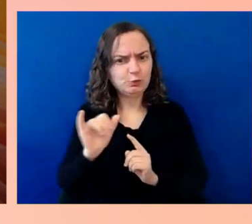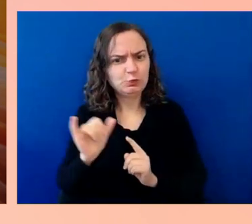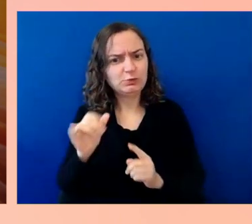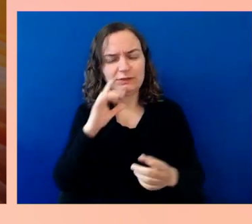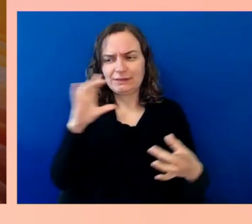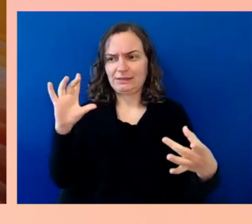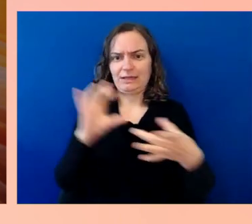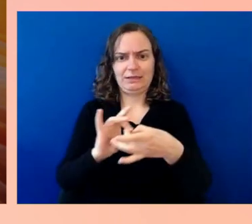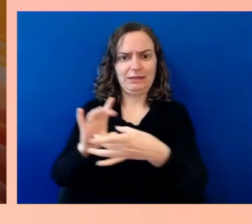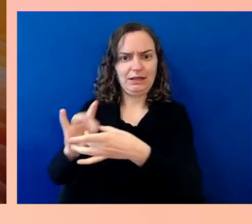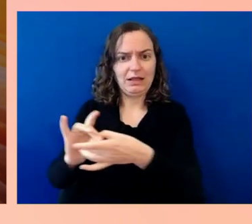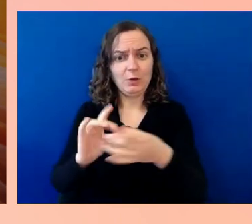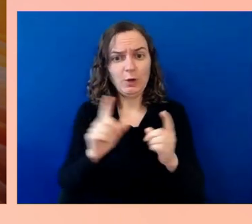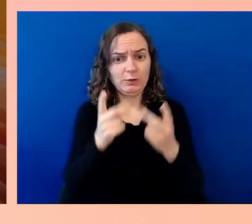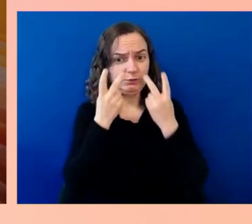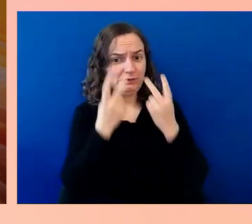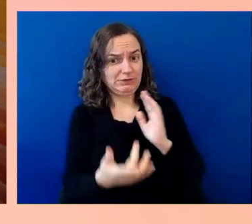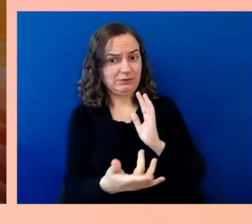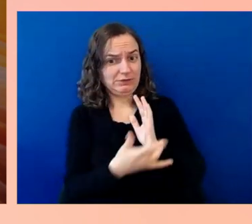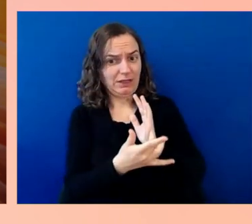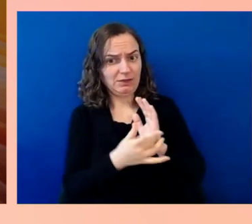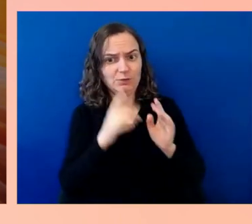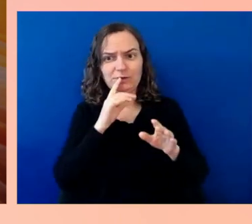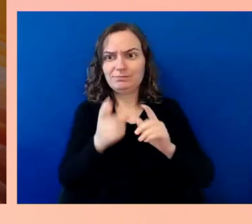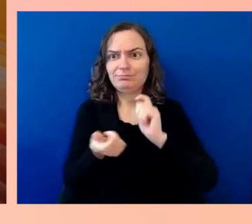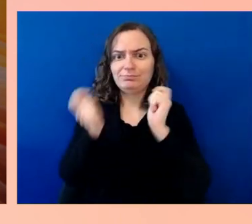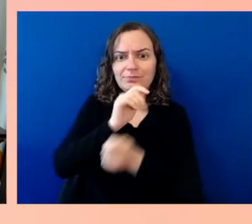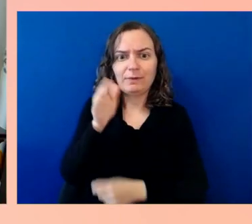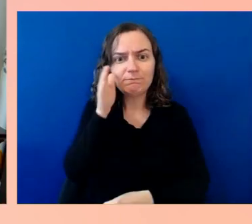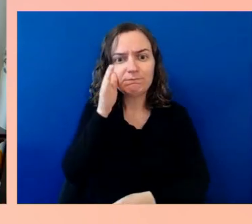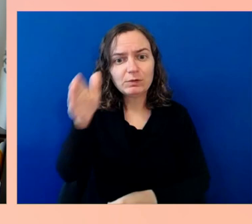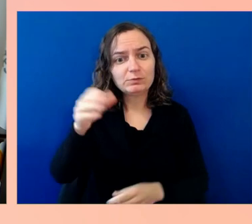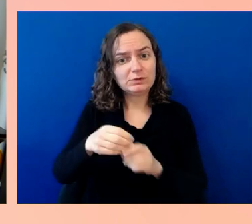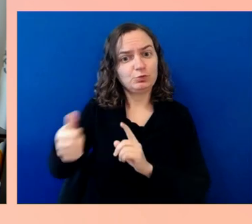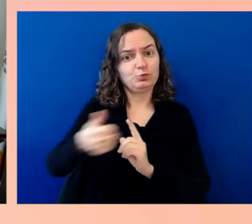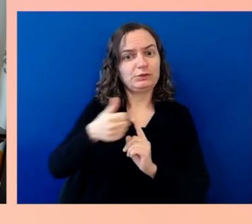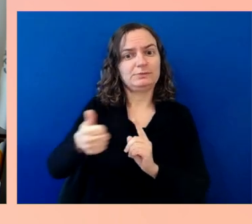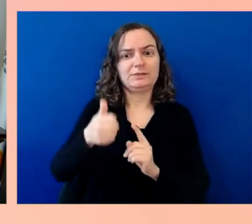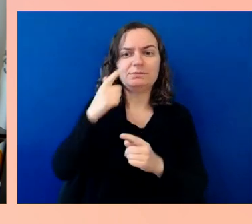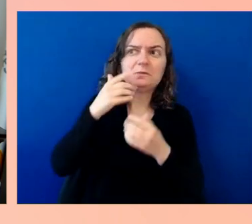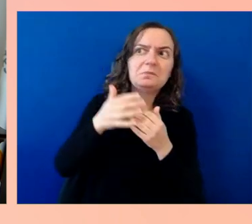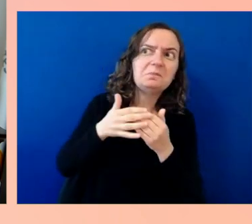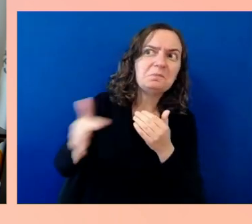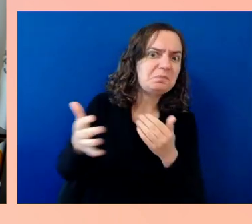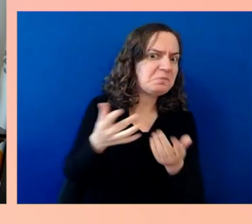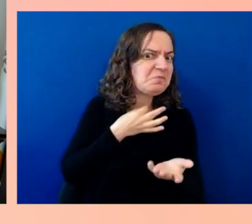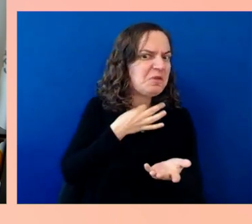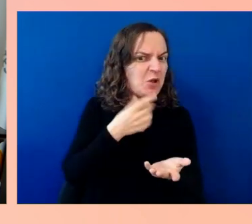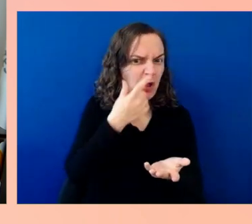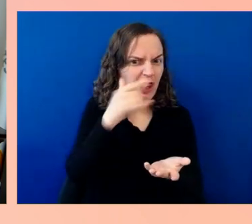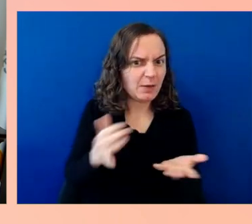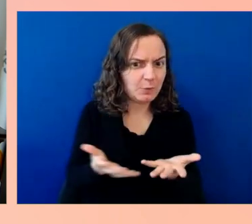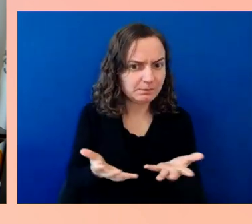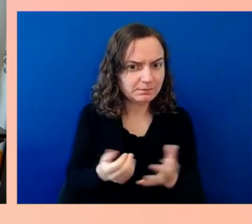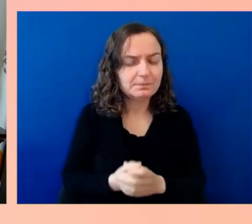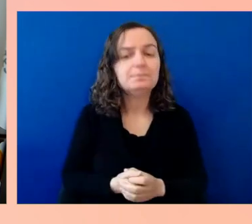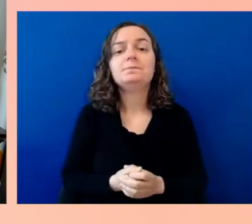transportation in the coming years? Well, I think we are at a moment of extraordinary transformation. I think there's a likelihood